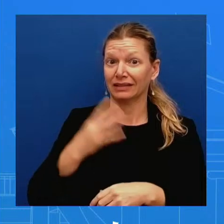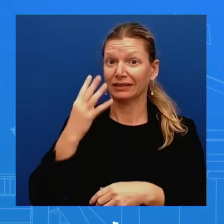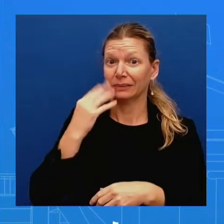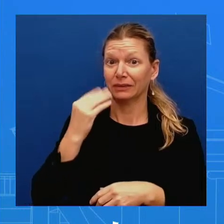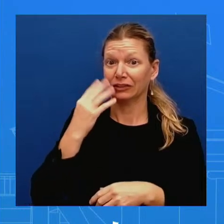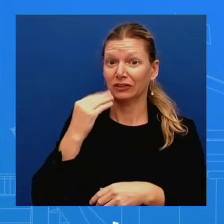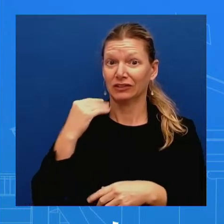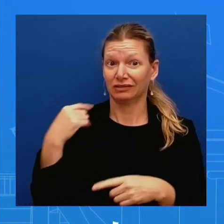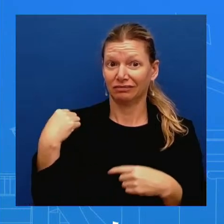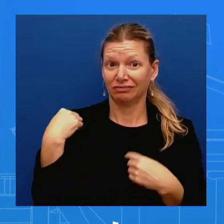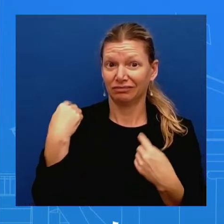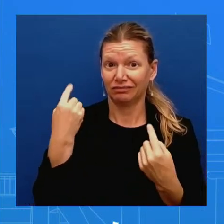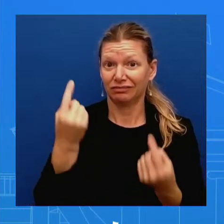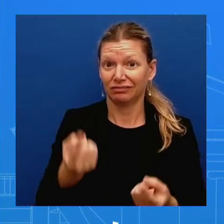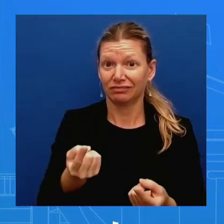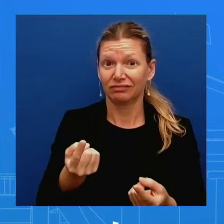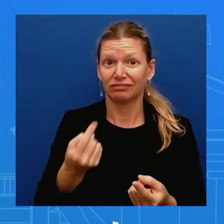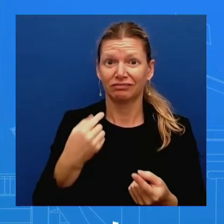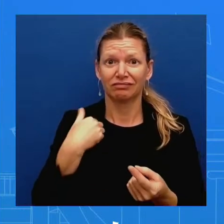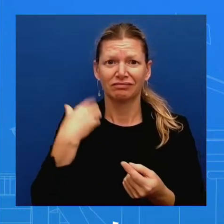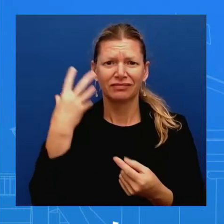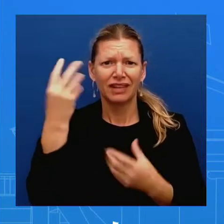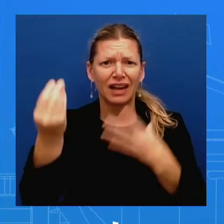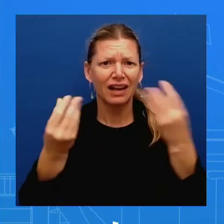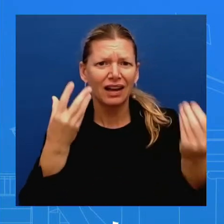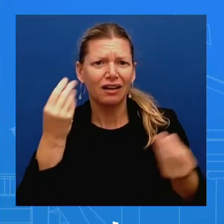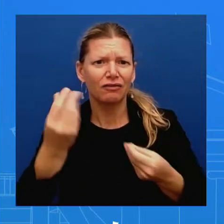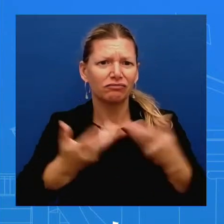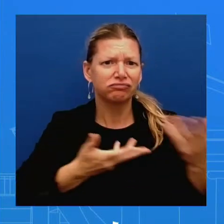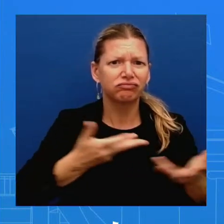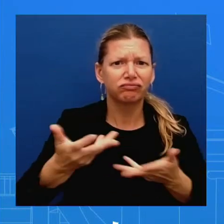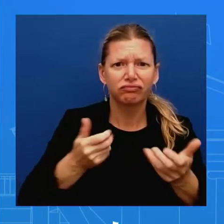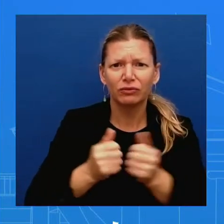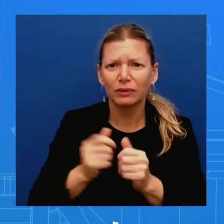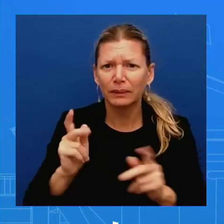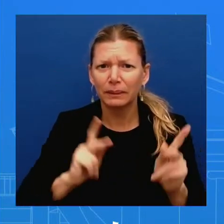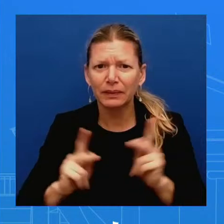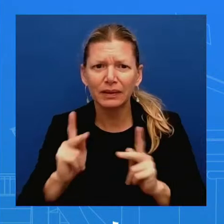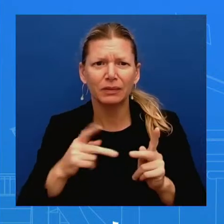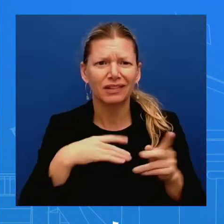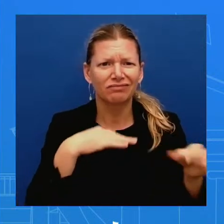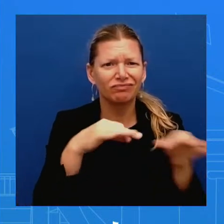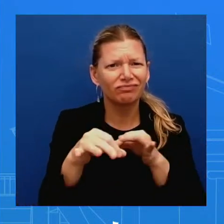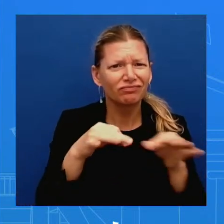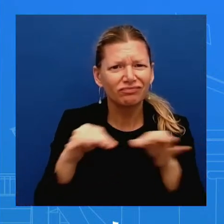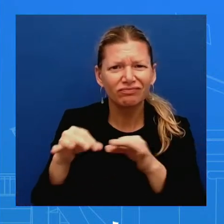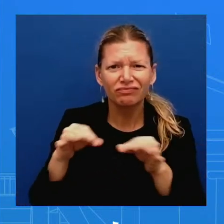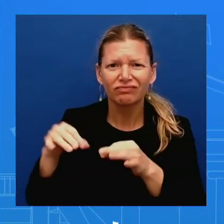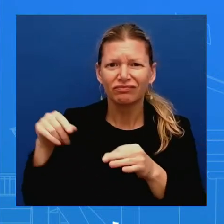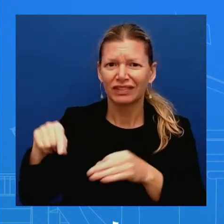about the amazing successes of the administration and the leadership of the President and Vice President, people are psyched. I mean, they're --